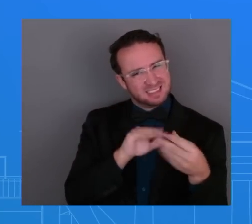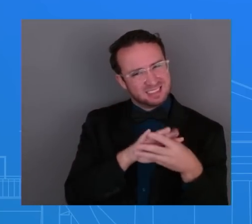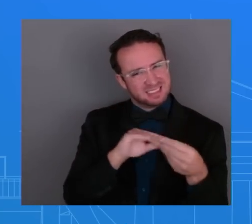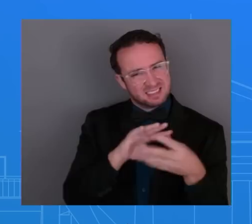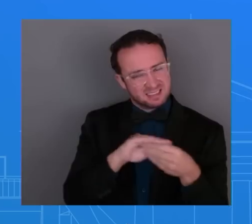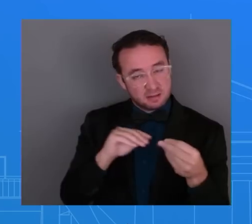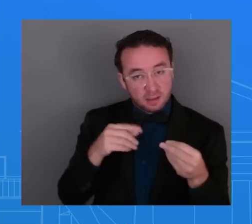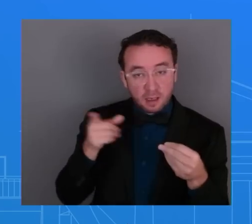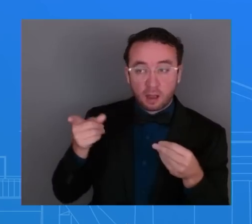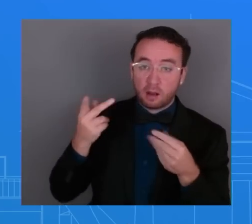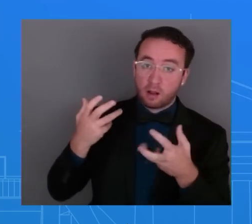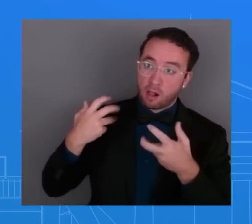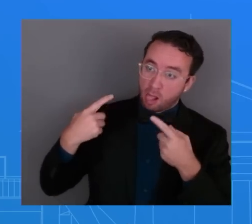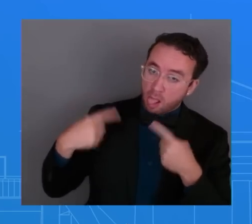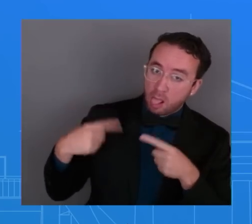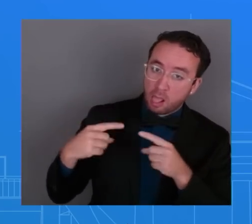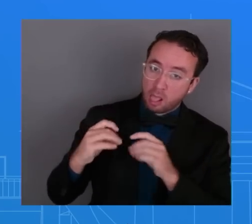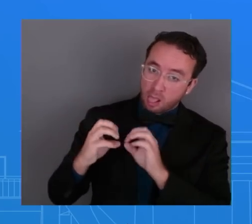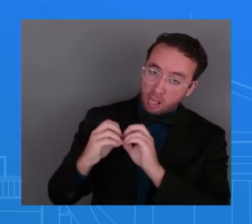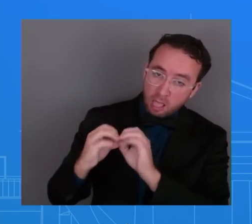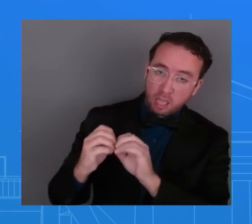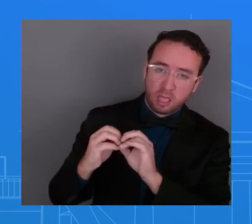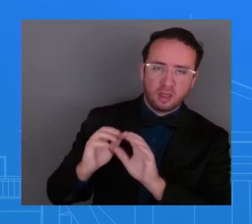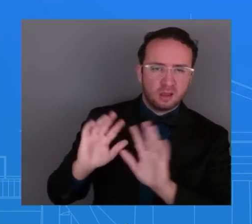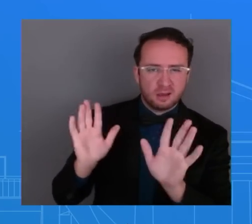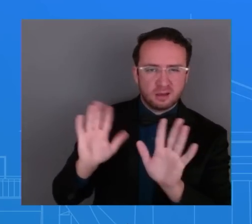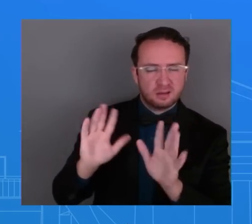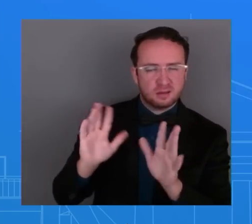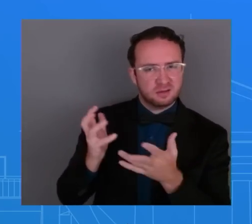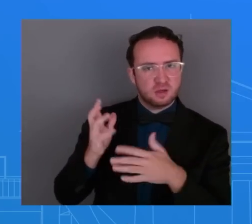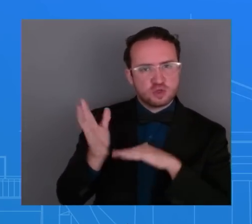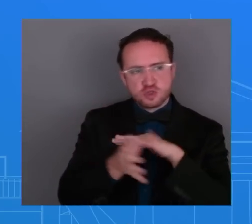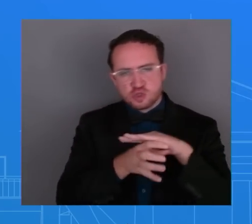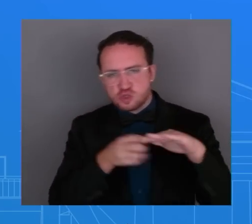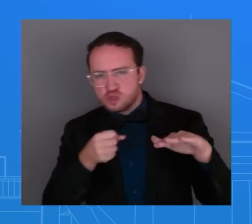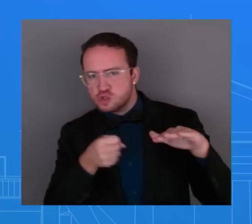a ceasefire and hostage release deal, obviously, but also de-escalating the tensions.